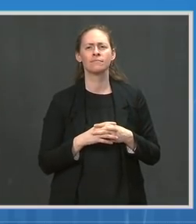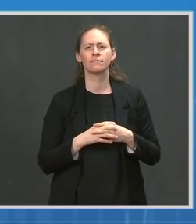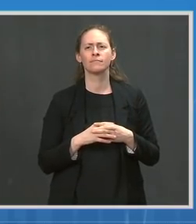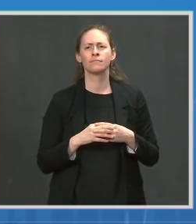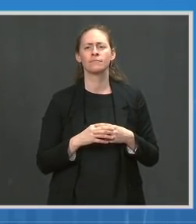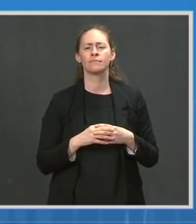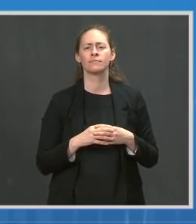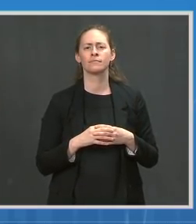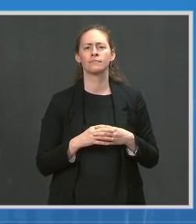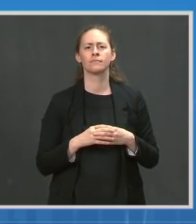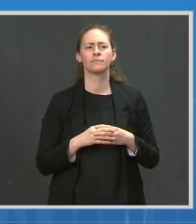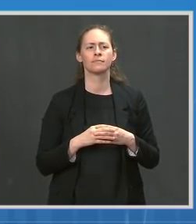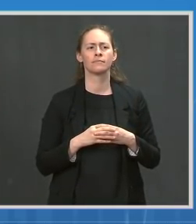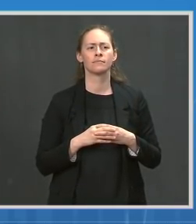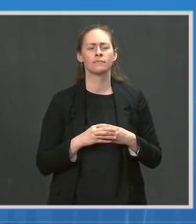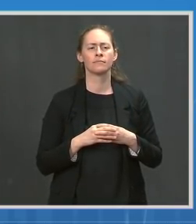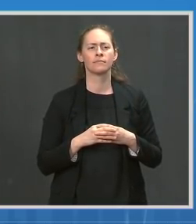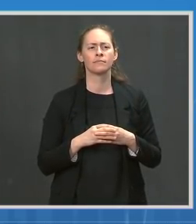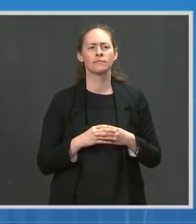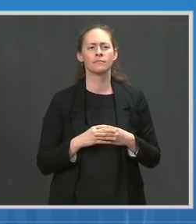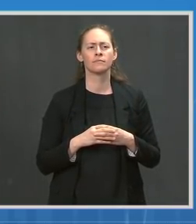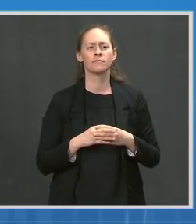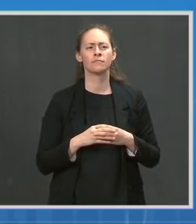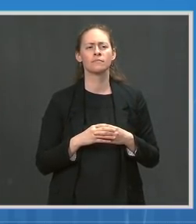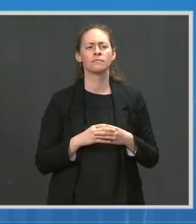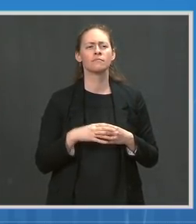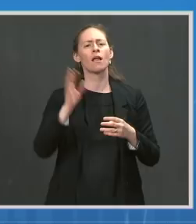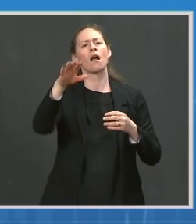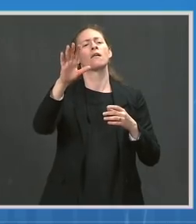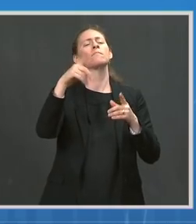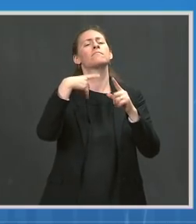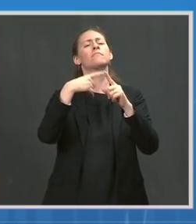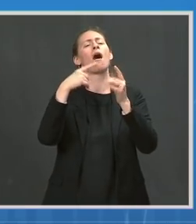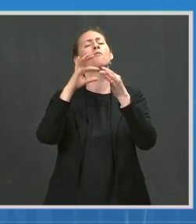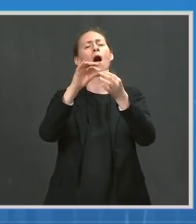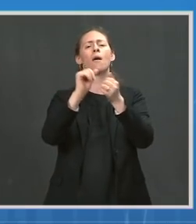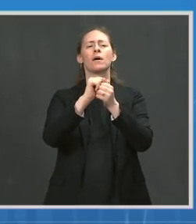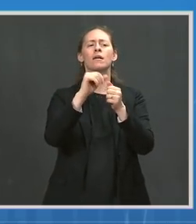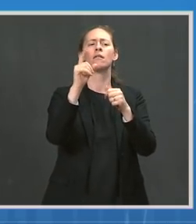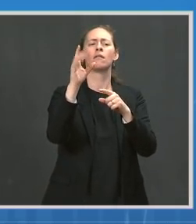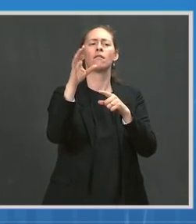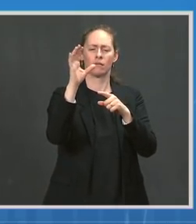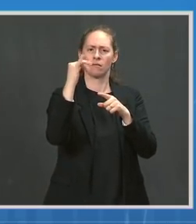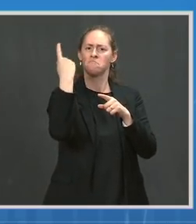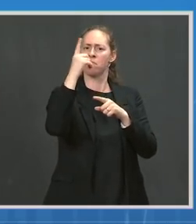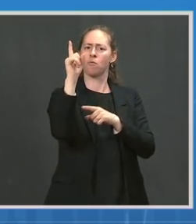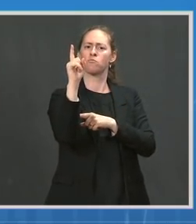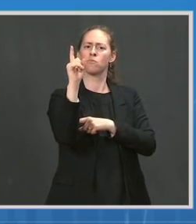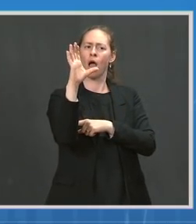Moderator: Andy, it was about the 100 million -- day mask call, and if there's any plans to go from there. Mr. Slavitt: Oh, the mask call.